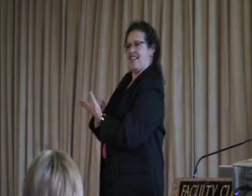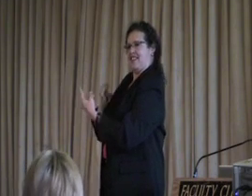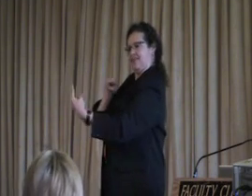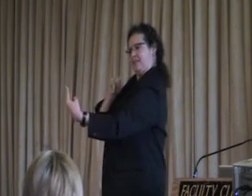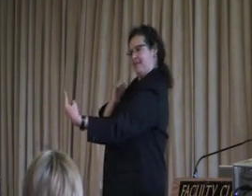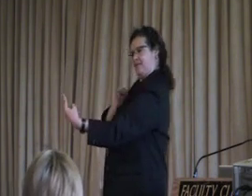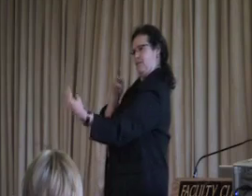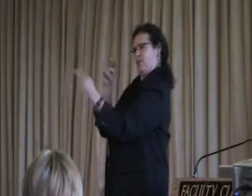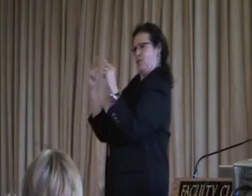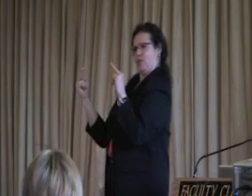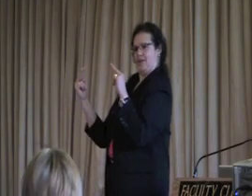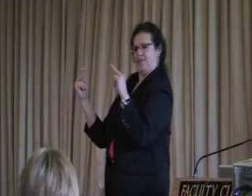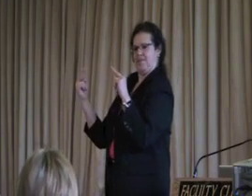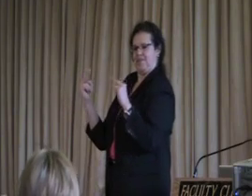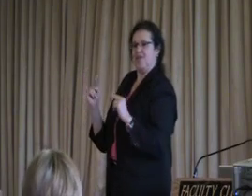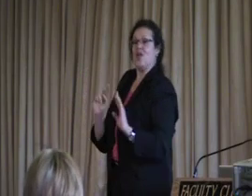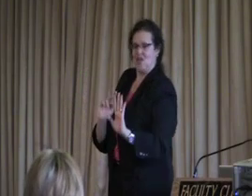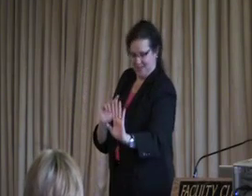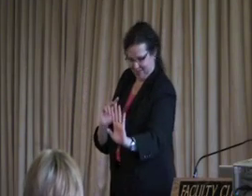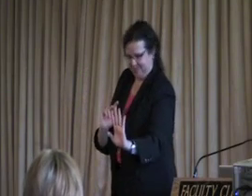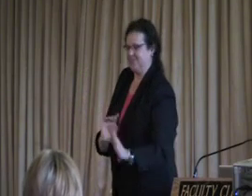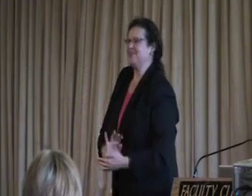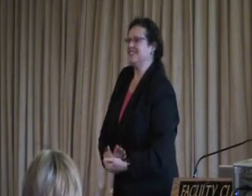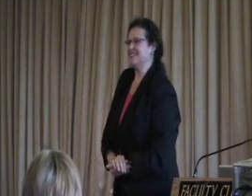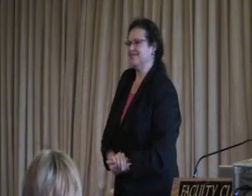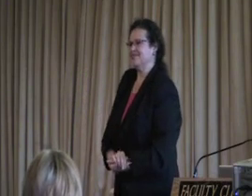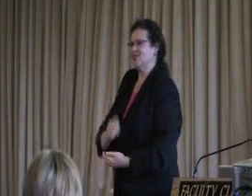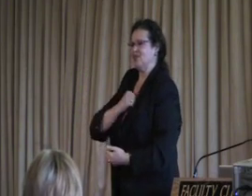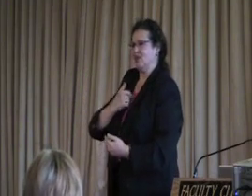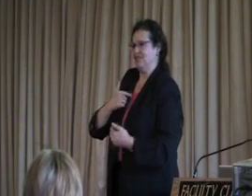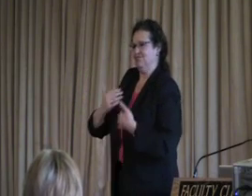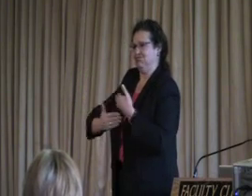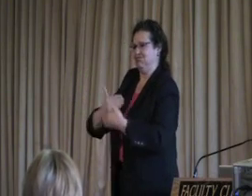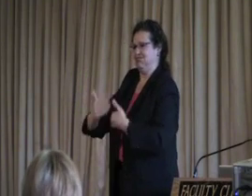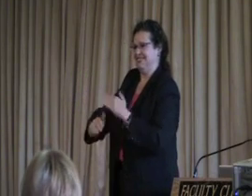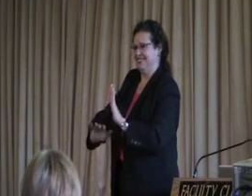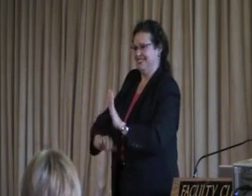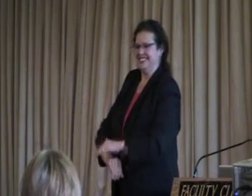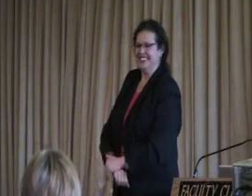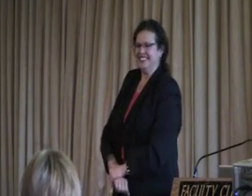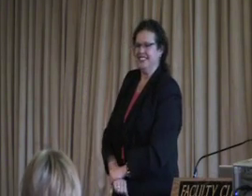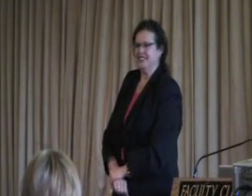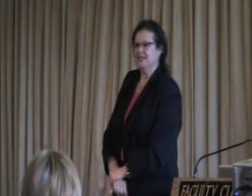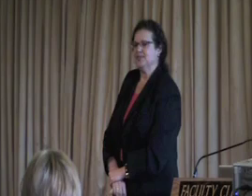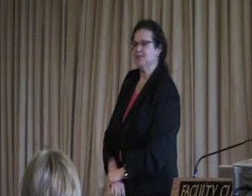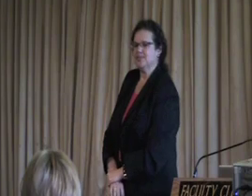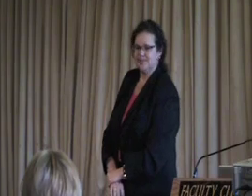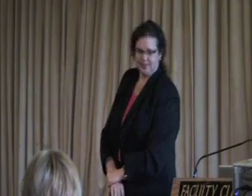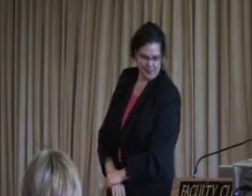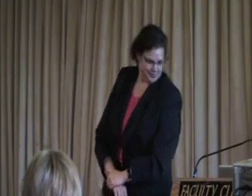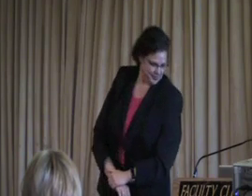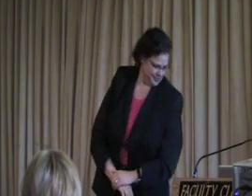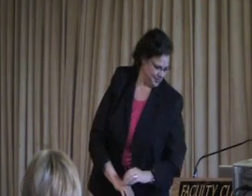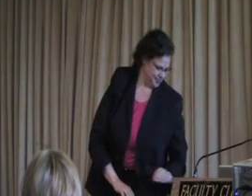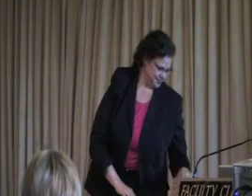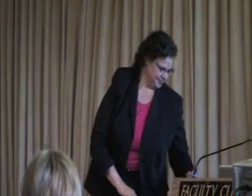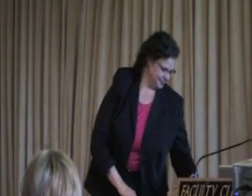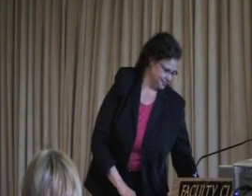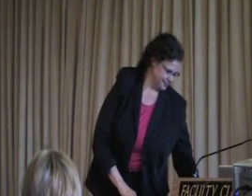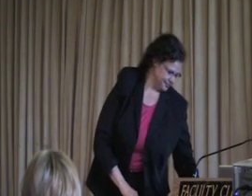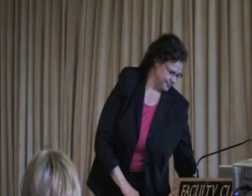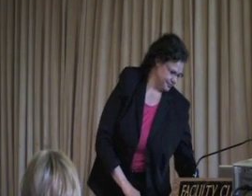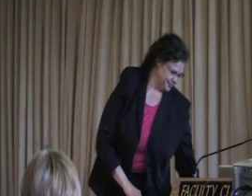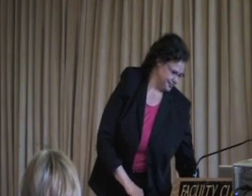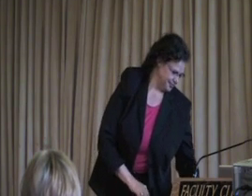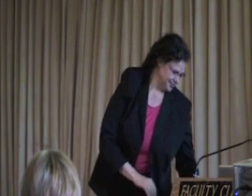himself -- I want to draw an analogy with this poem before I go ahead. And the Daffodils